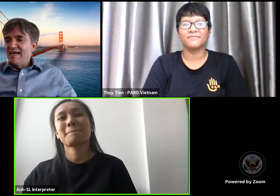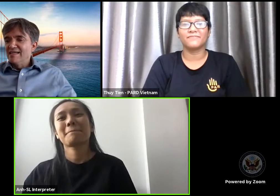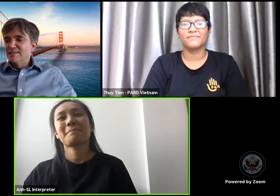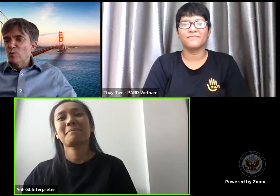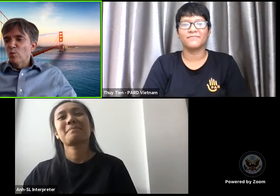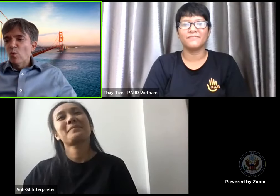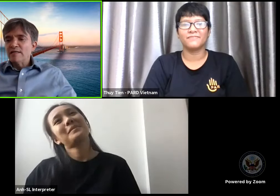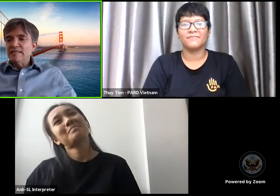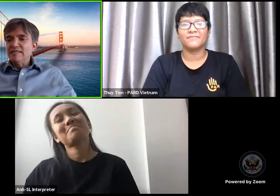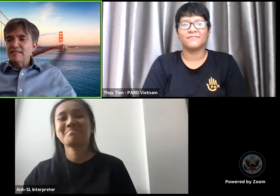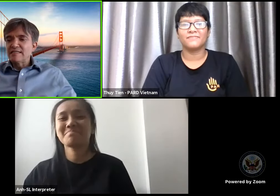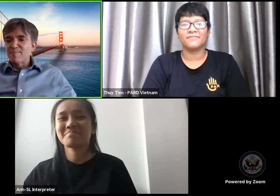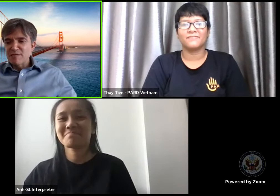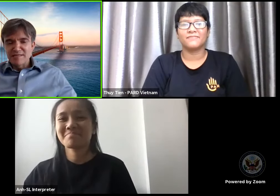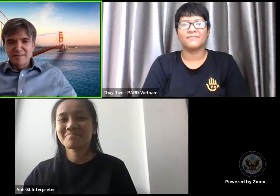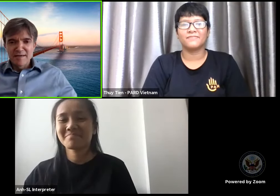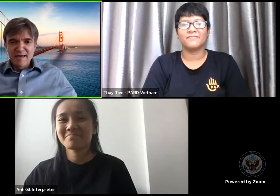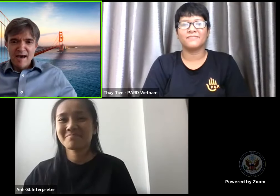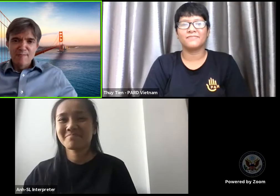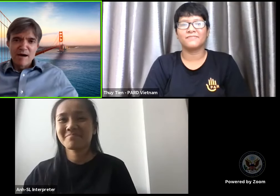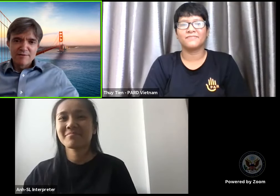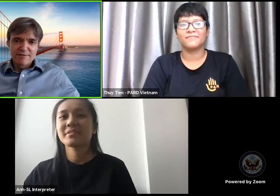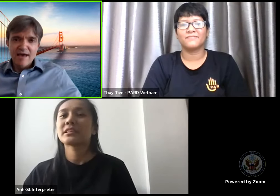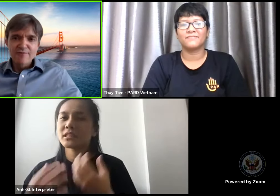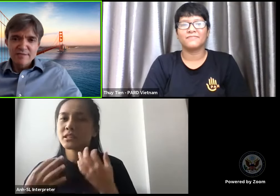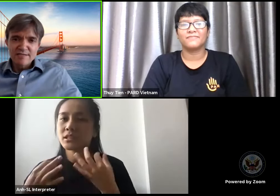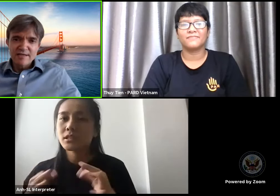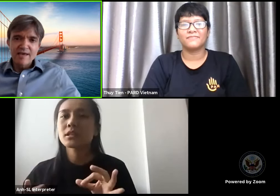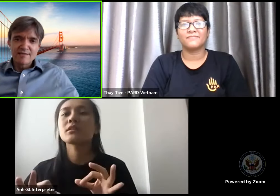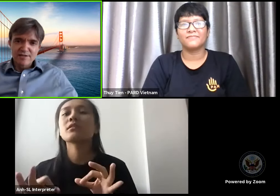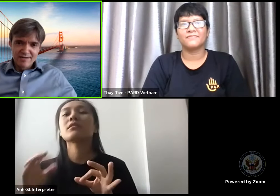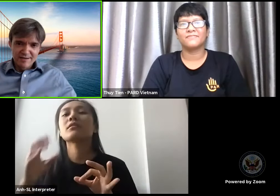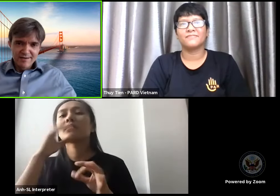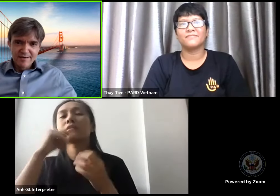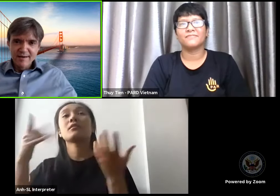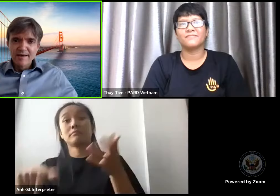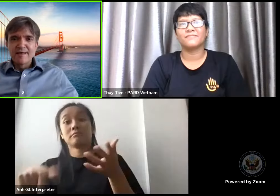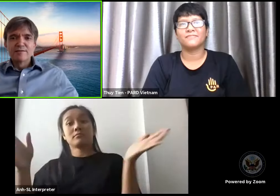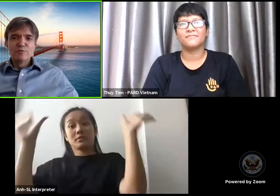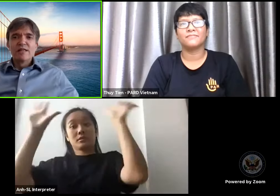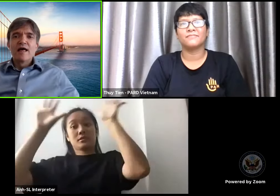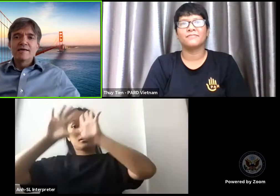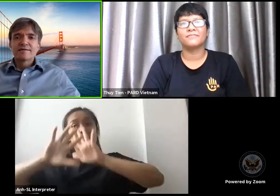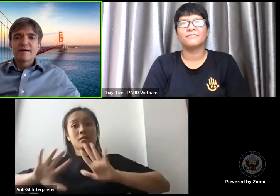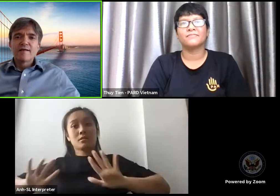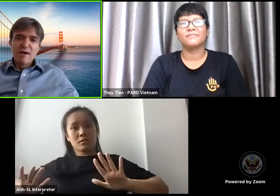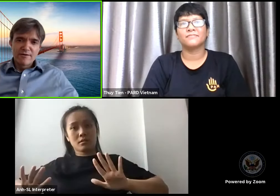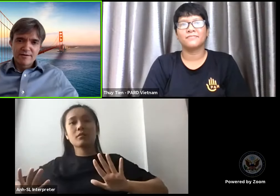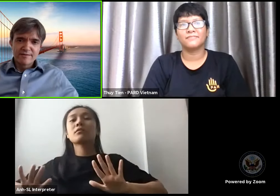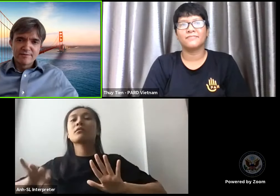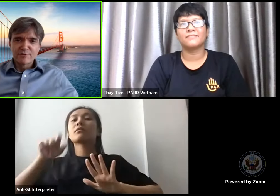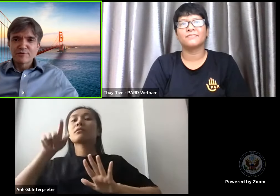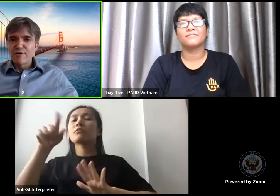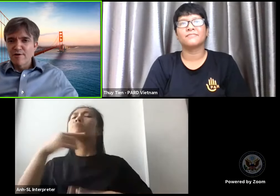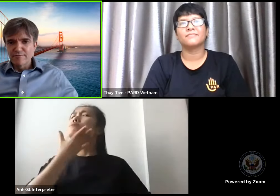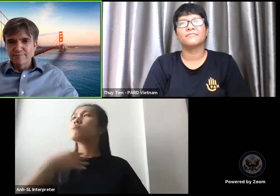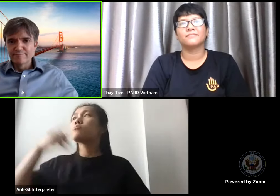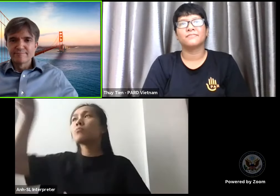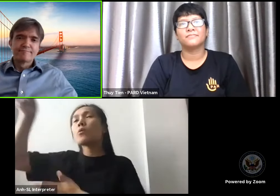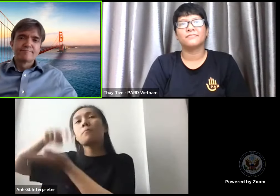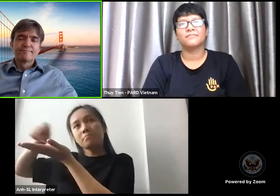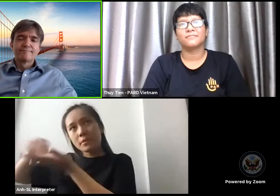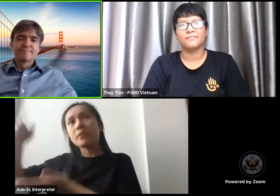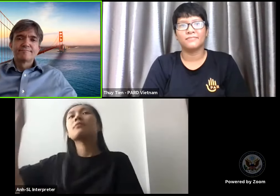[Jason] What is something about Southeast Asia that you would like Americans to know?